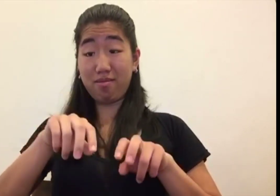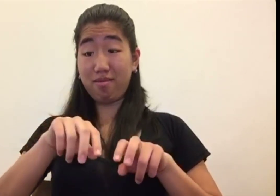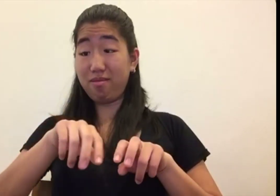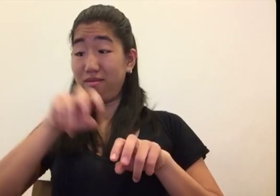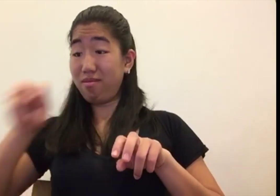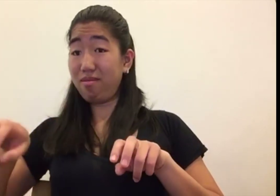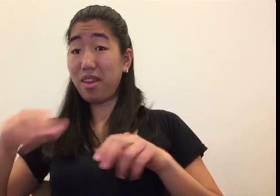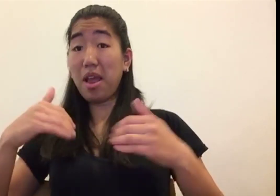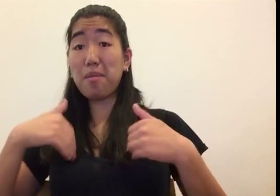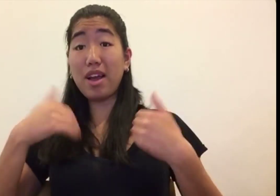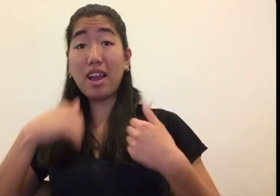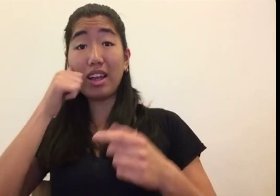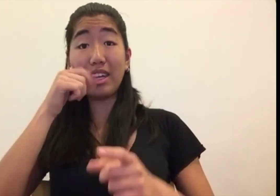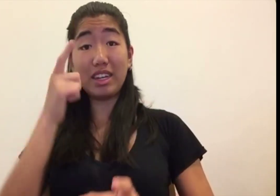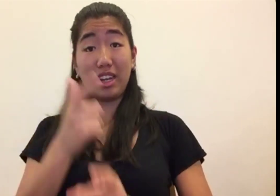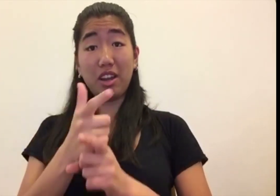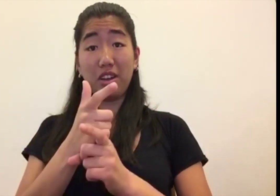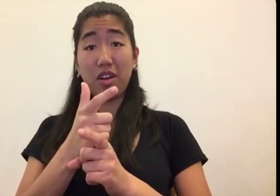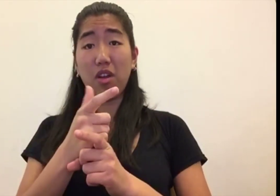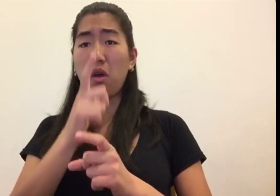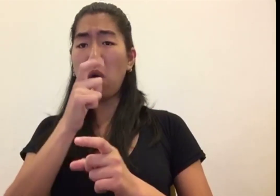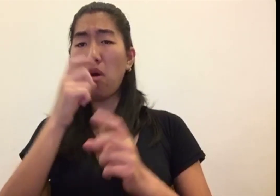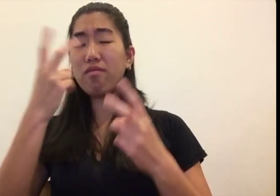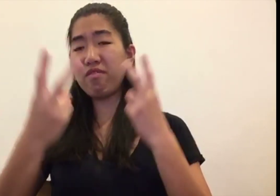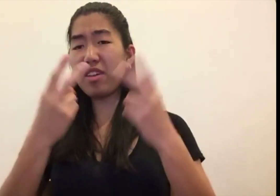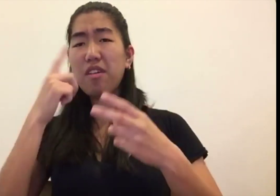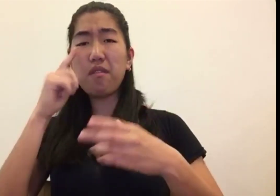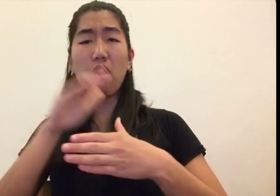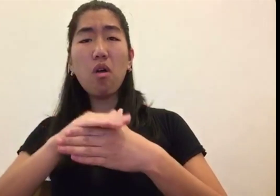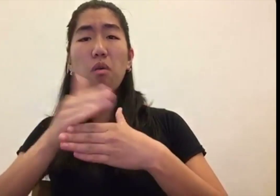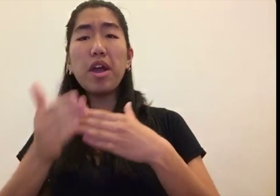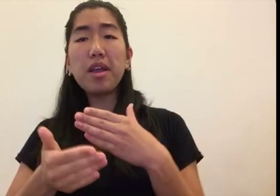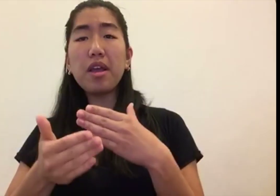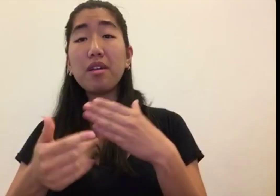with my younger sister who was visiting for the weekend.